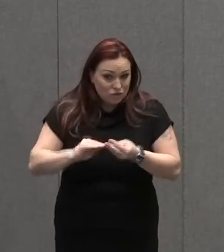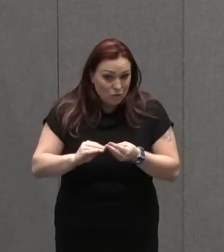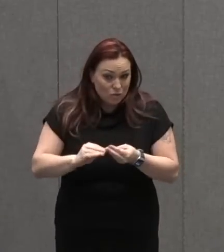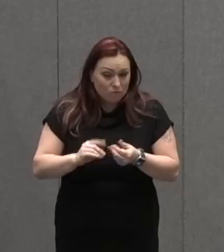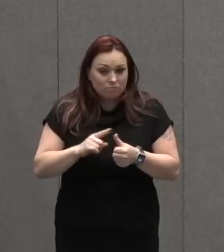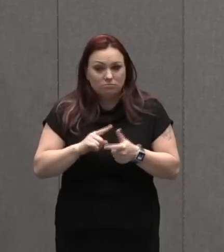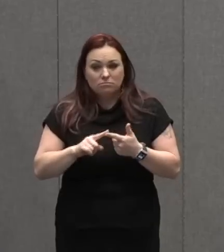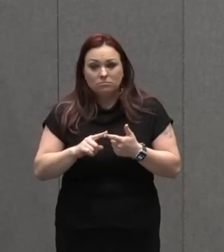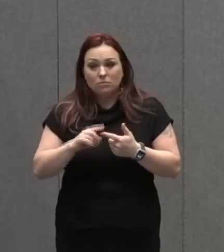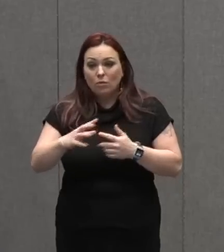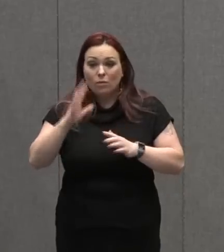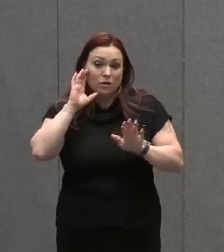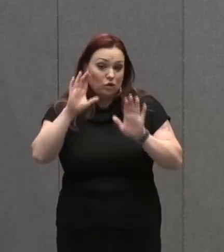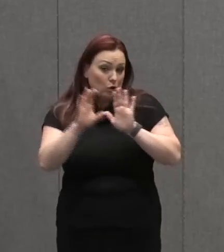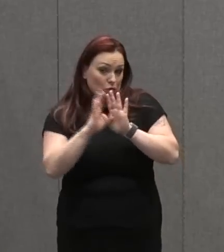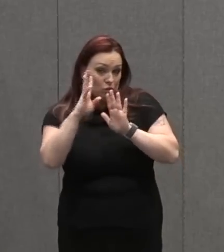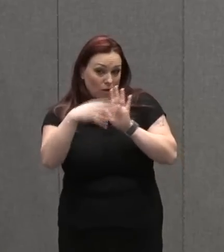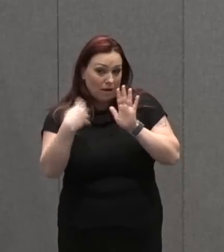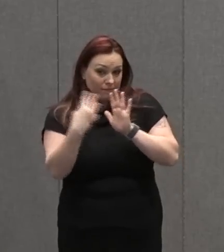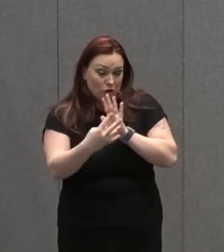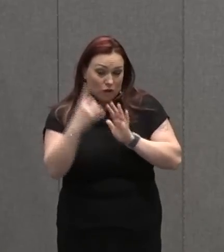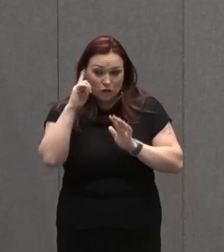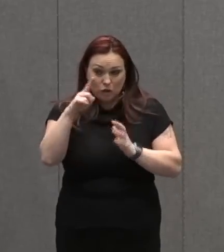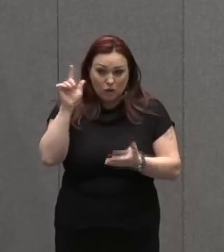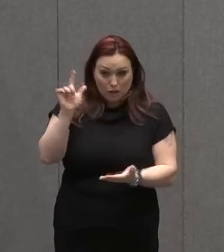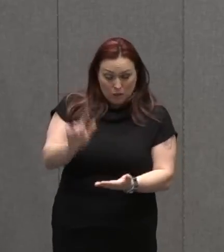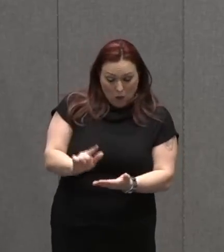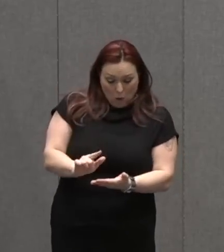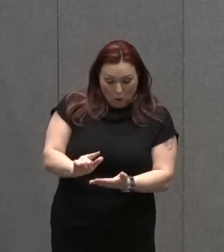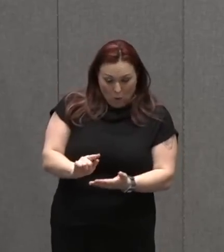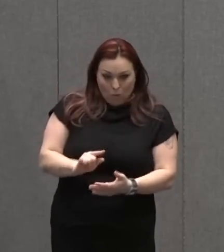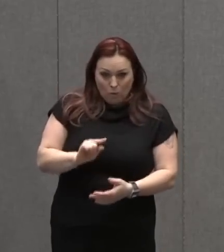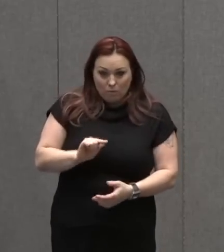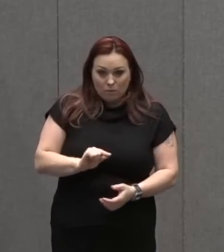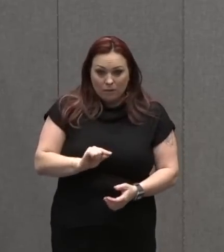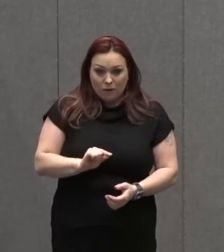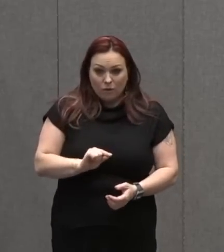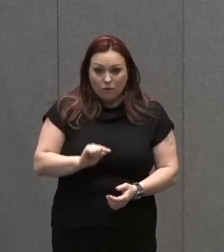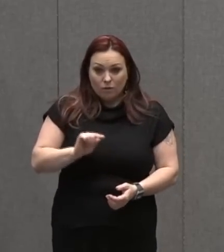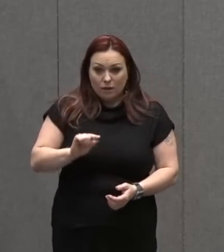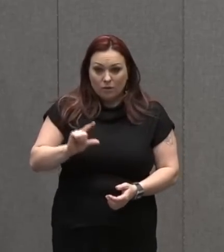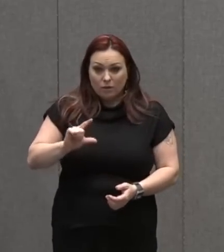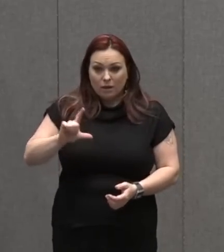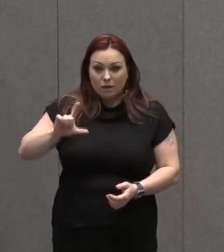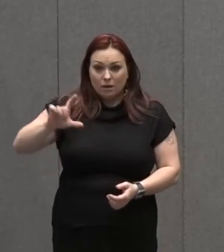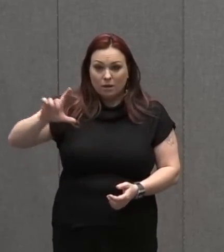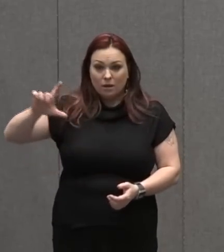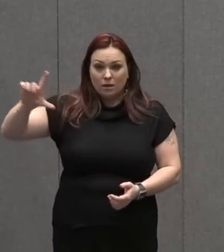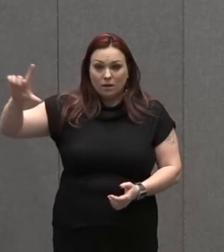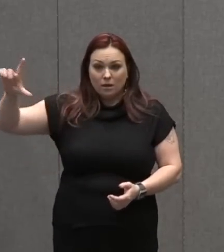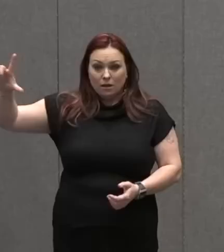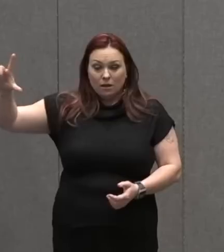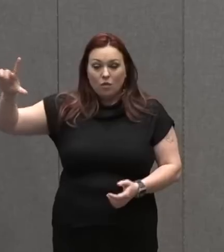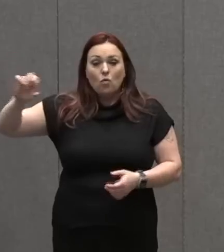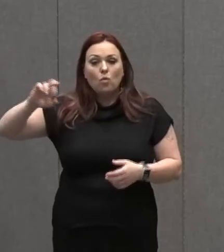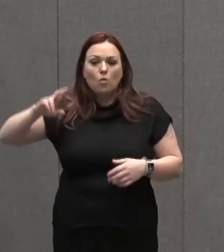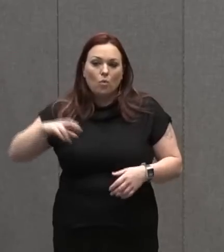Will your graph look really low first, a little bit of jumping jacks and then you did more and more and more